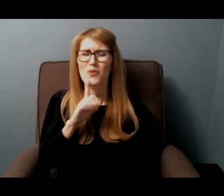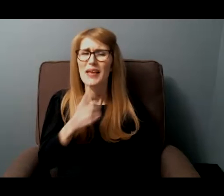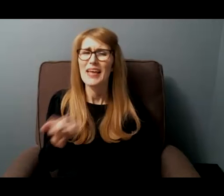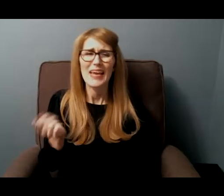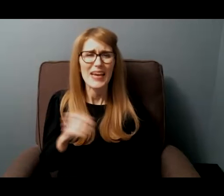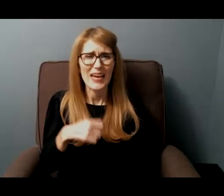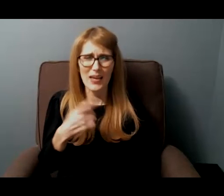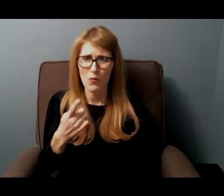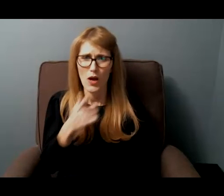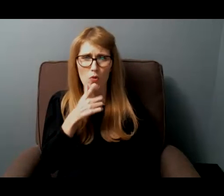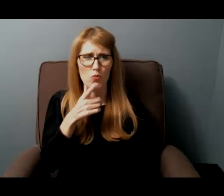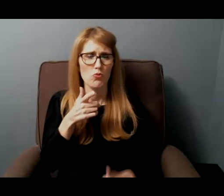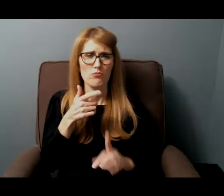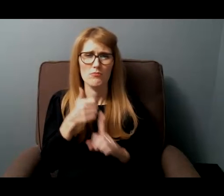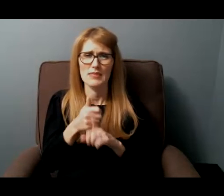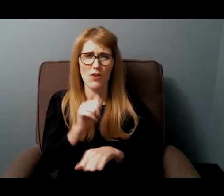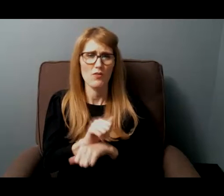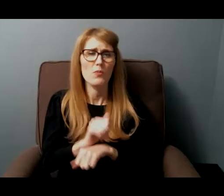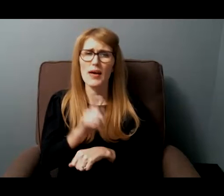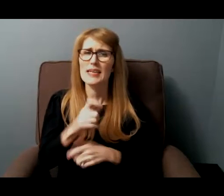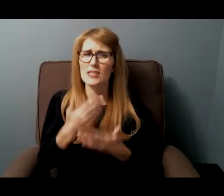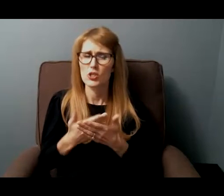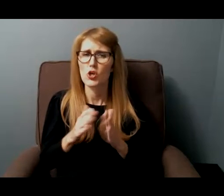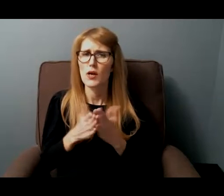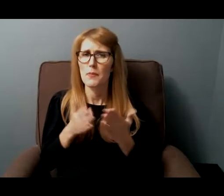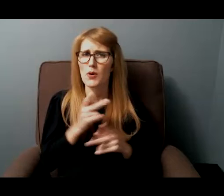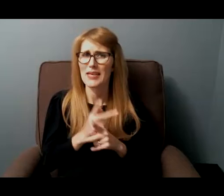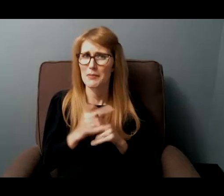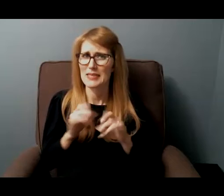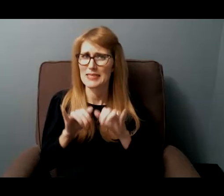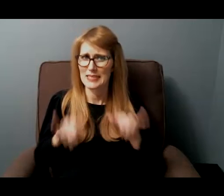a good bookkeeping system. But what that looks like is going to be very different